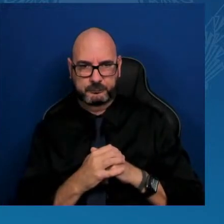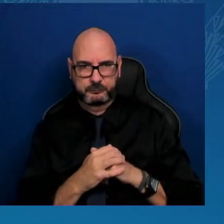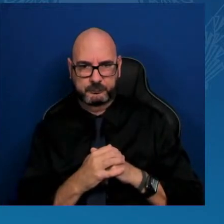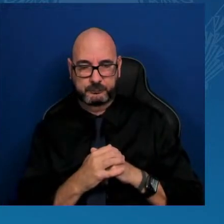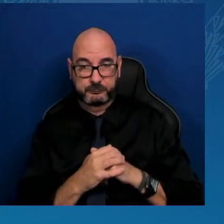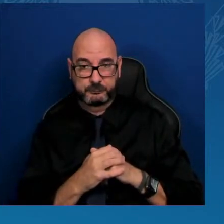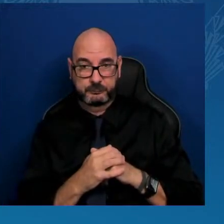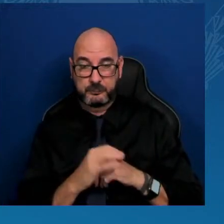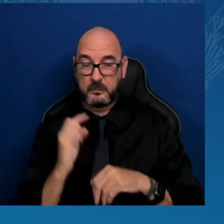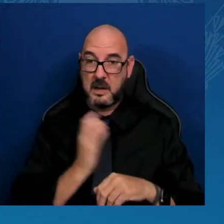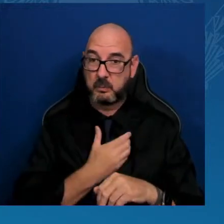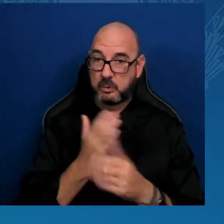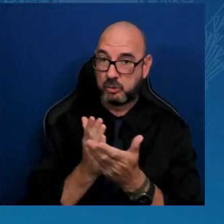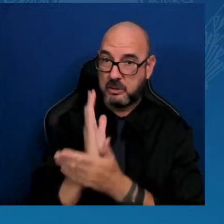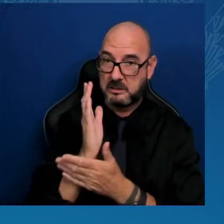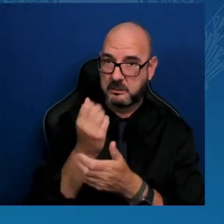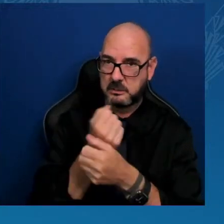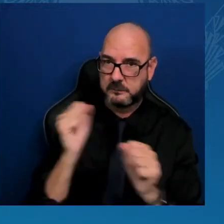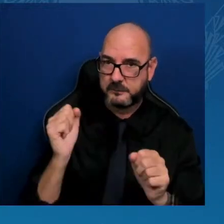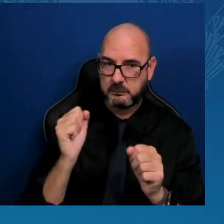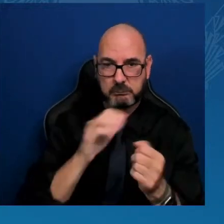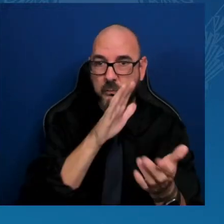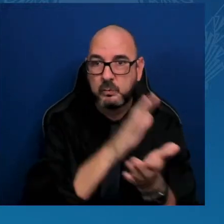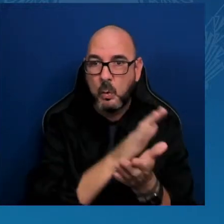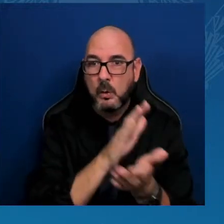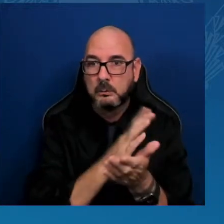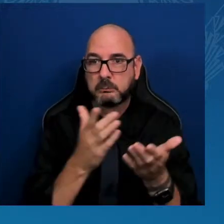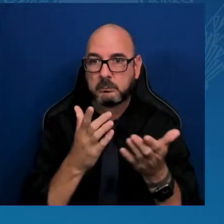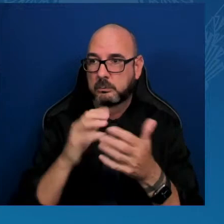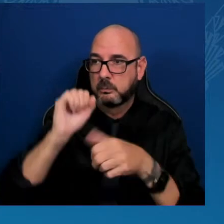and in a place of worship should be thought of as a civil right.